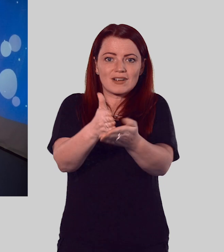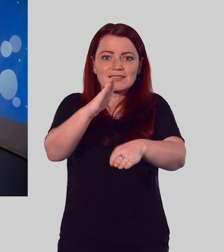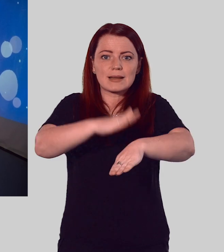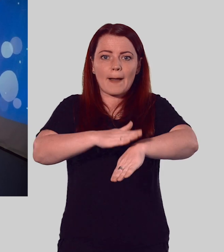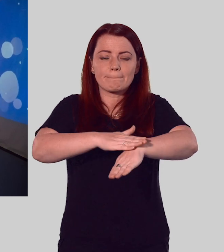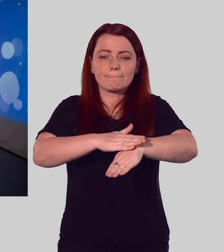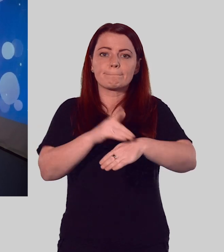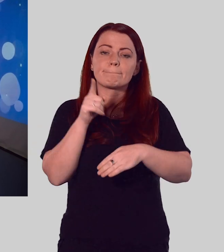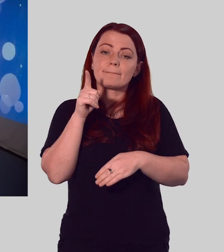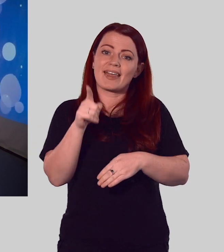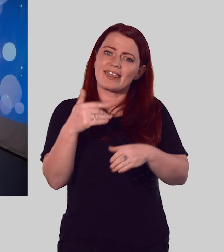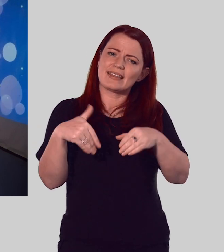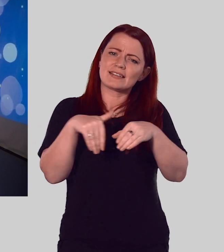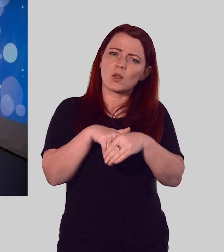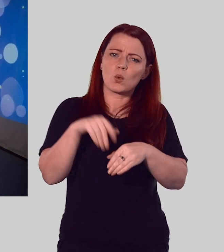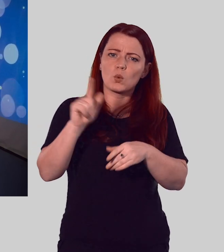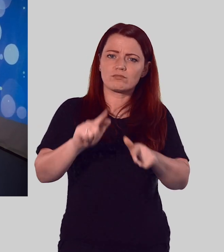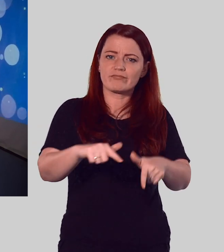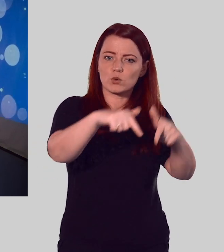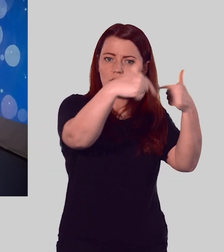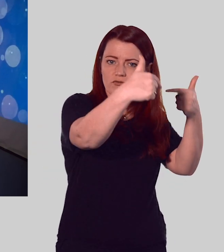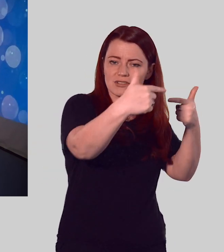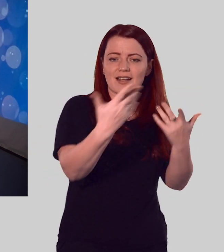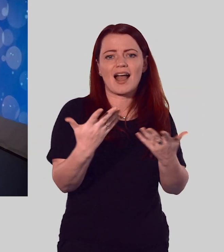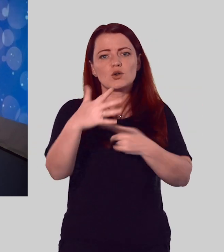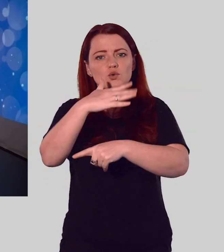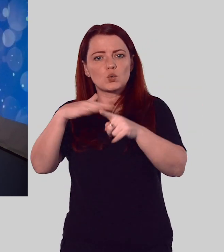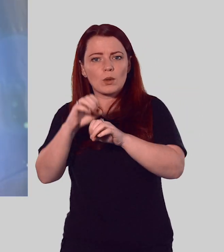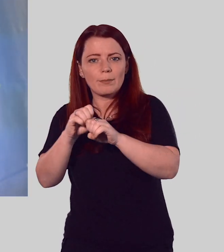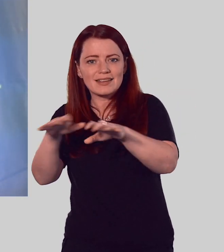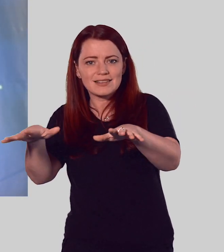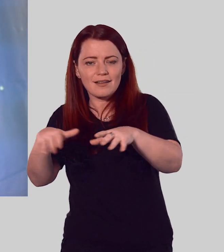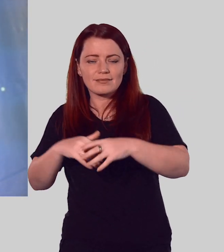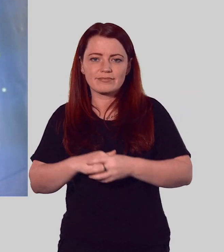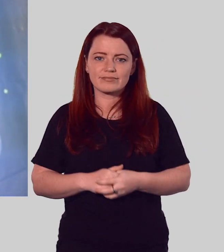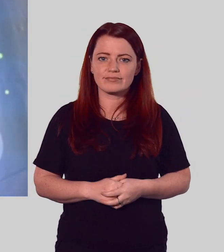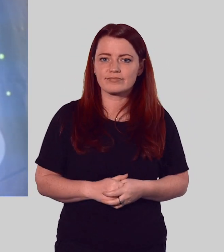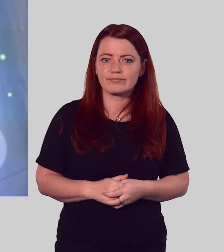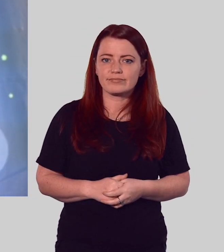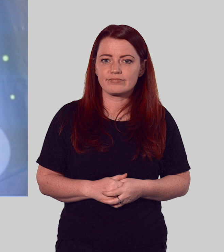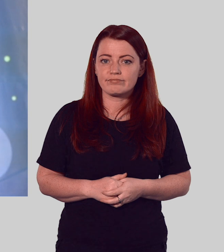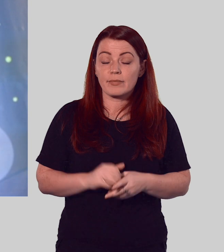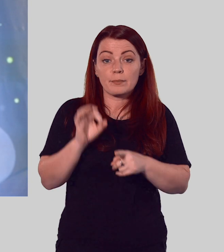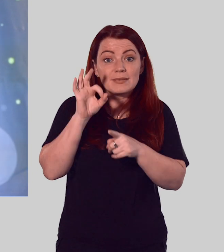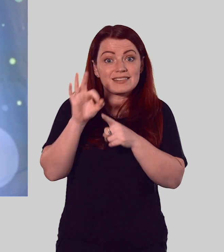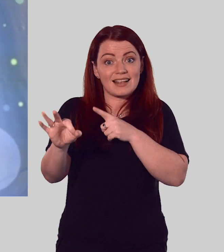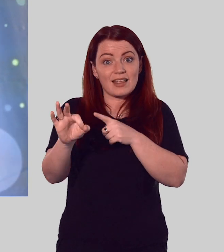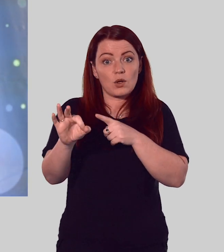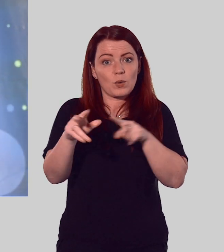video conferencing software and social media platforms. Particularly in the case of video they offer